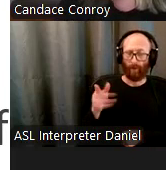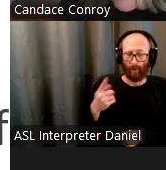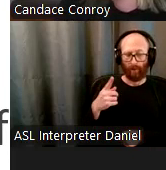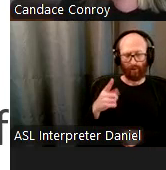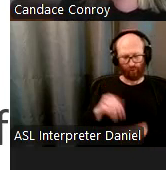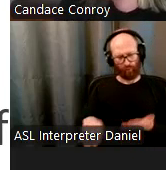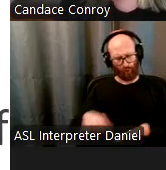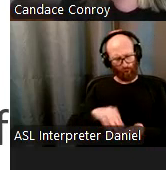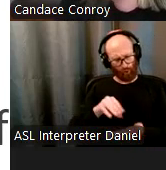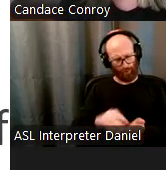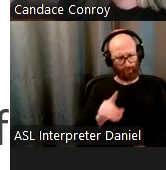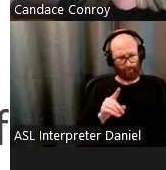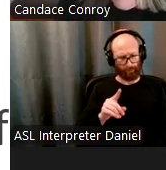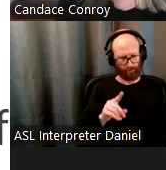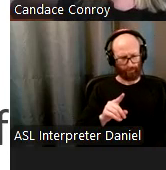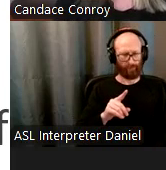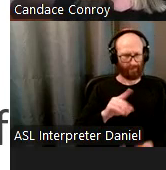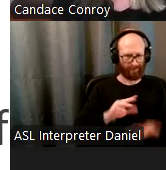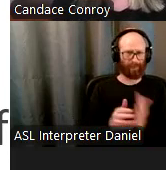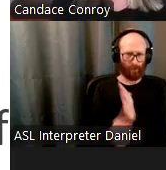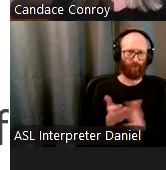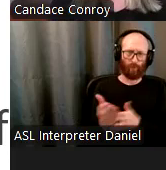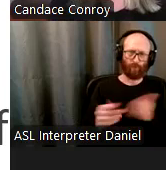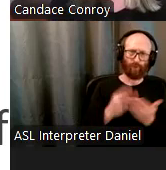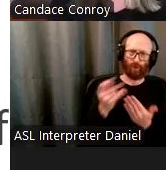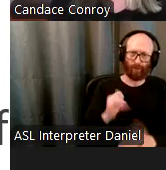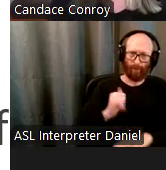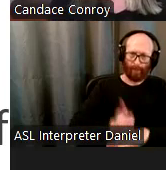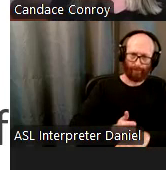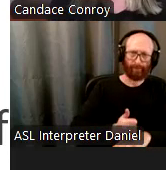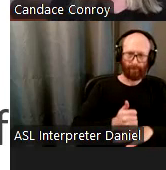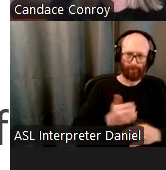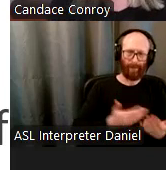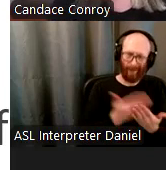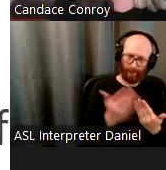project-based learning; so at the heart of our program we are a CTE course preparing